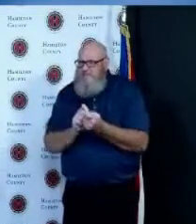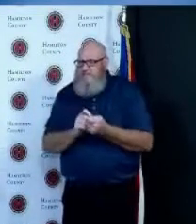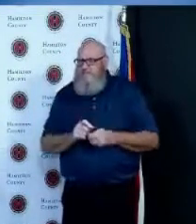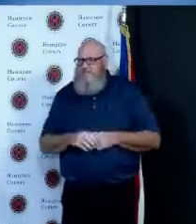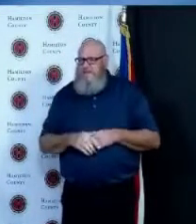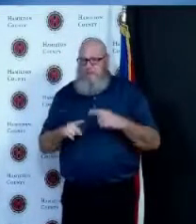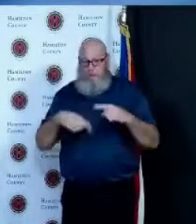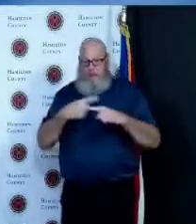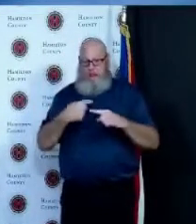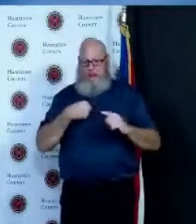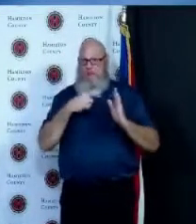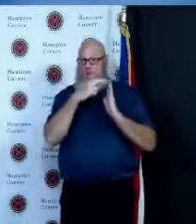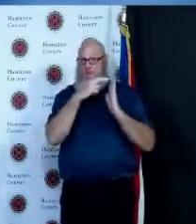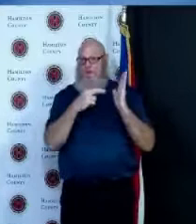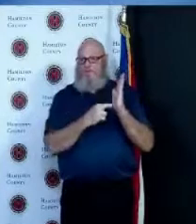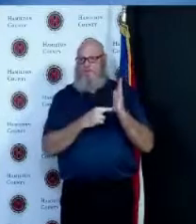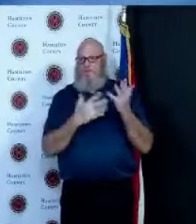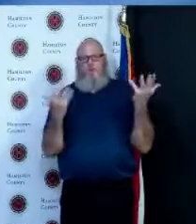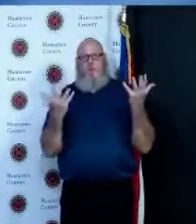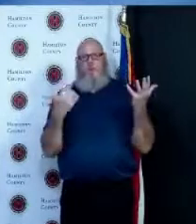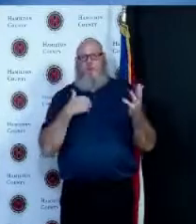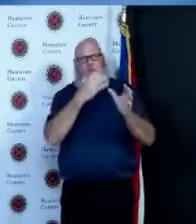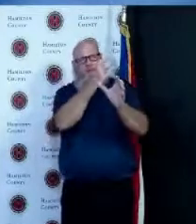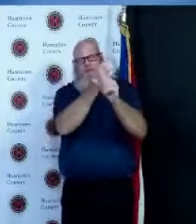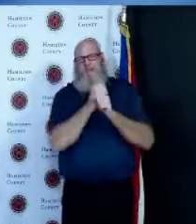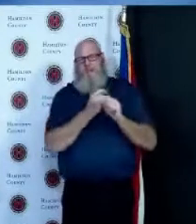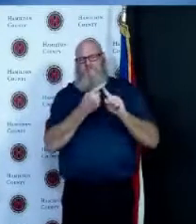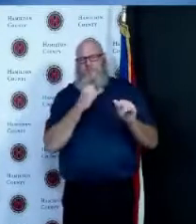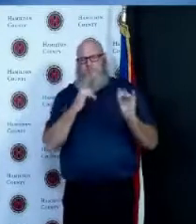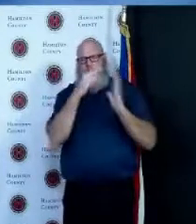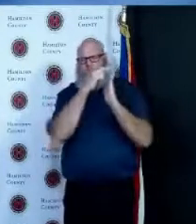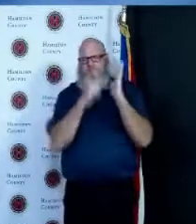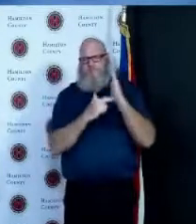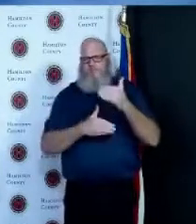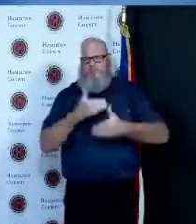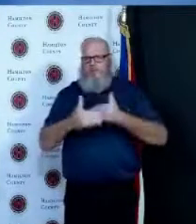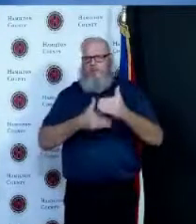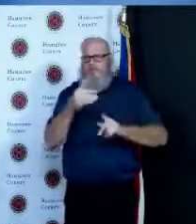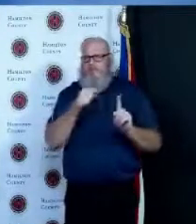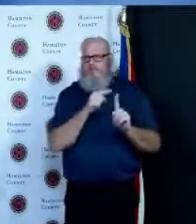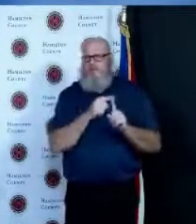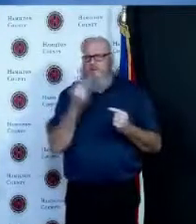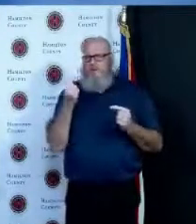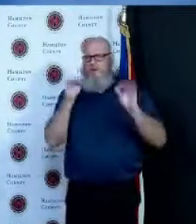that that registration form is kind of hard to find on the website what does